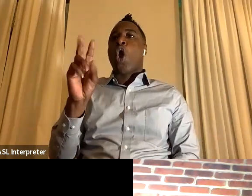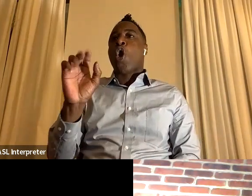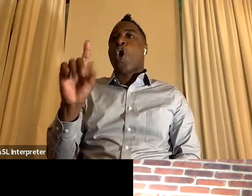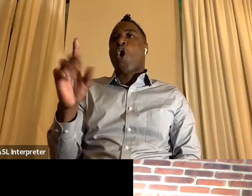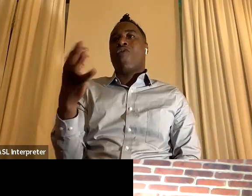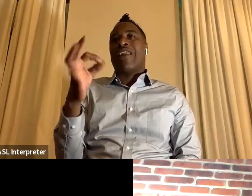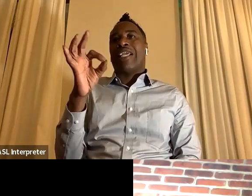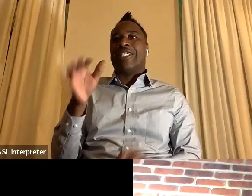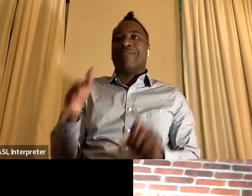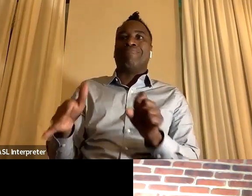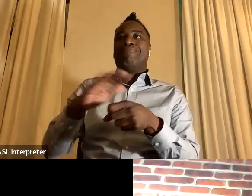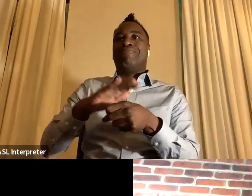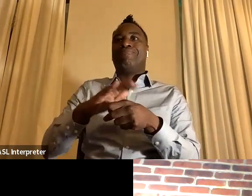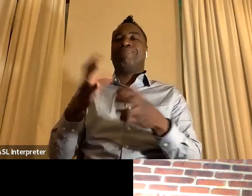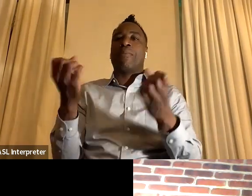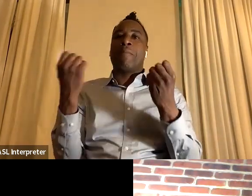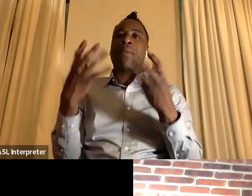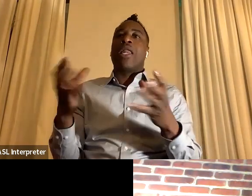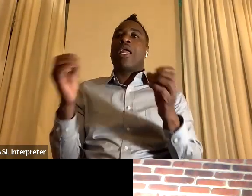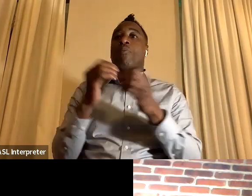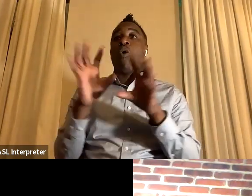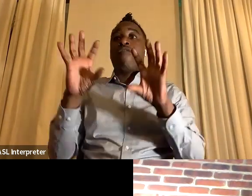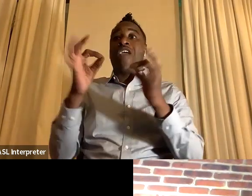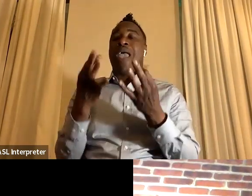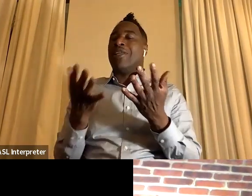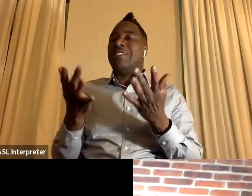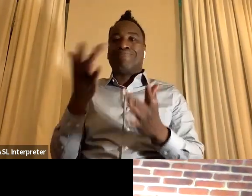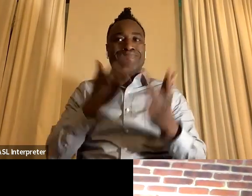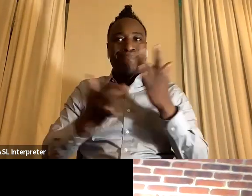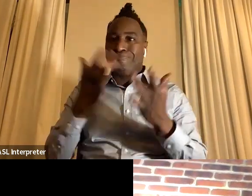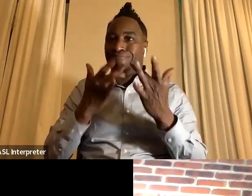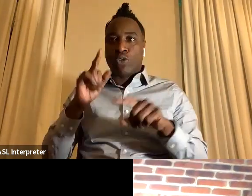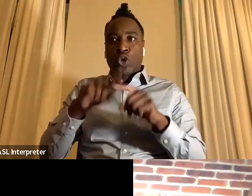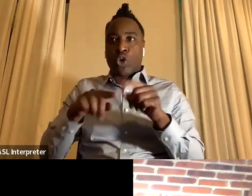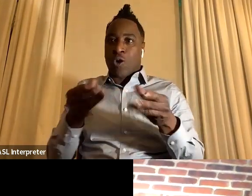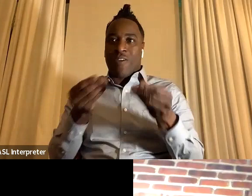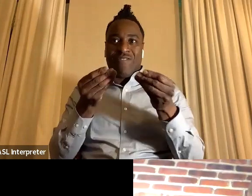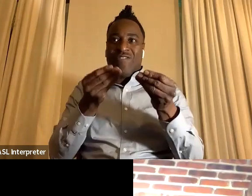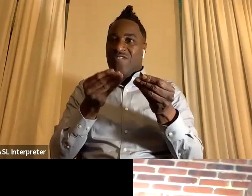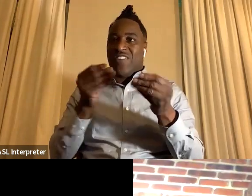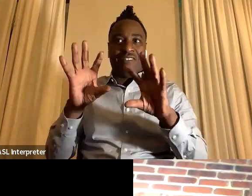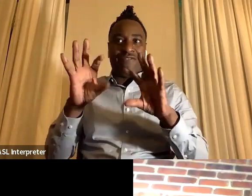Many more families fell into food insecurity after COVID 19.